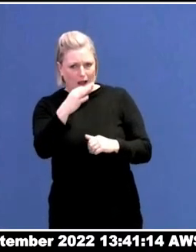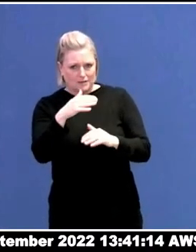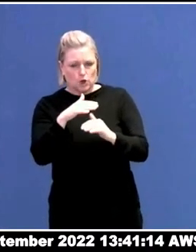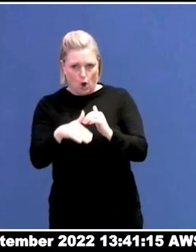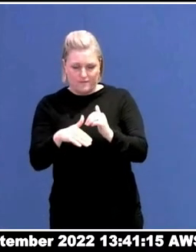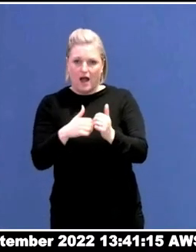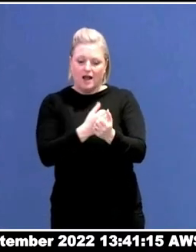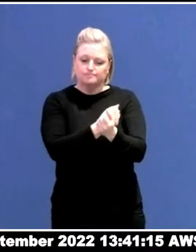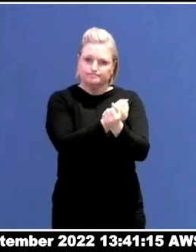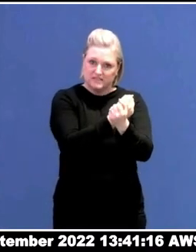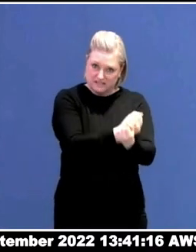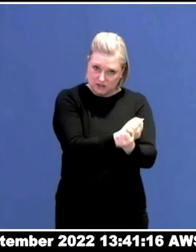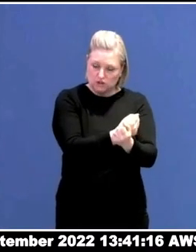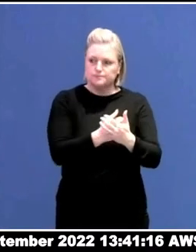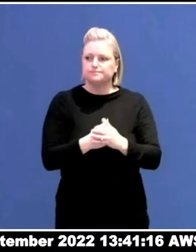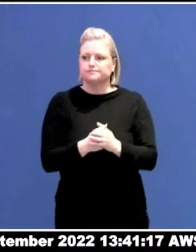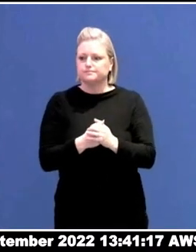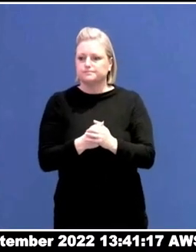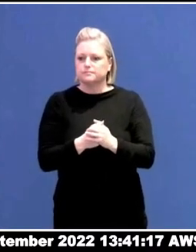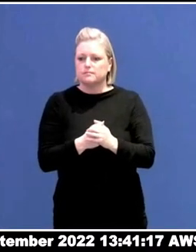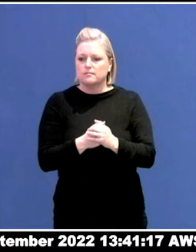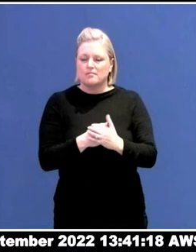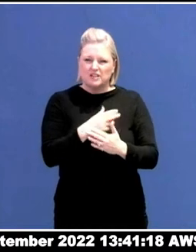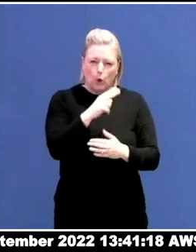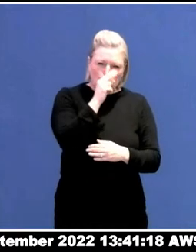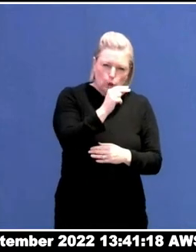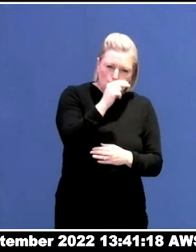where the person is going into those environments, and we have heard evidence this